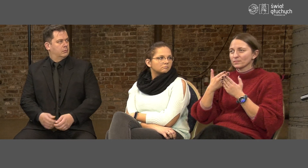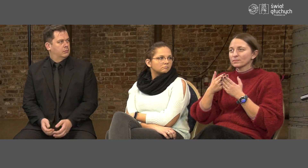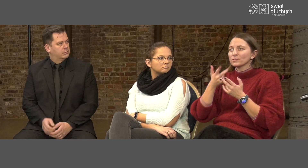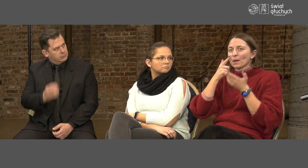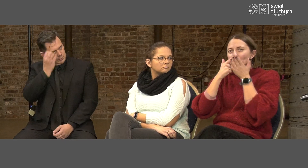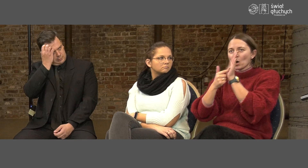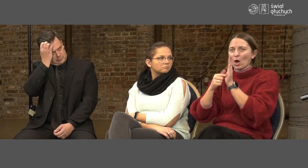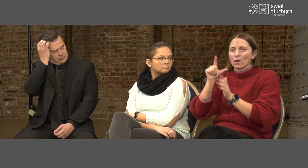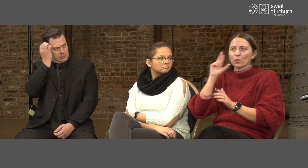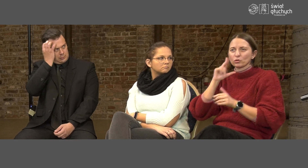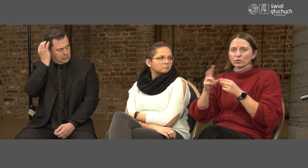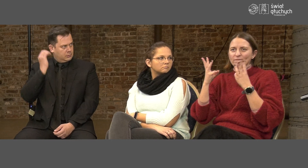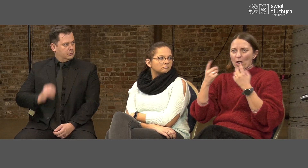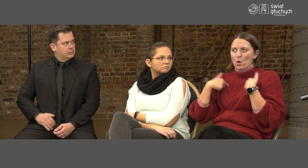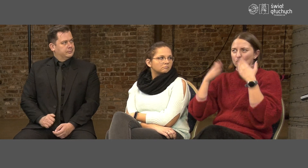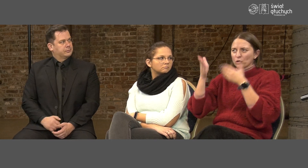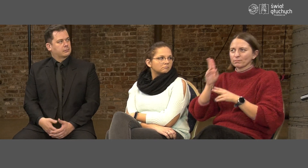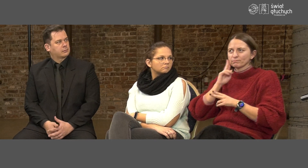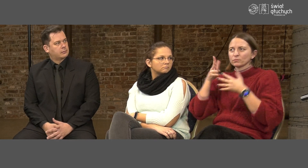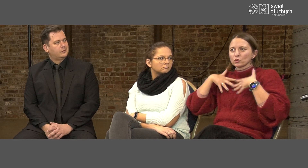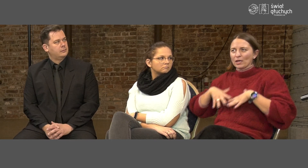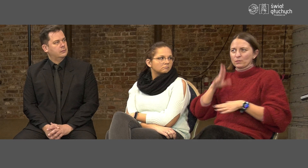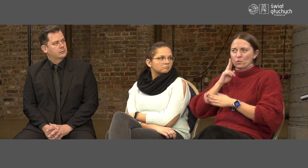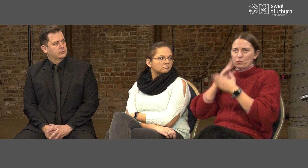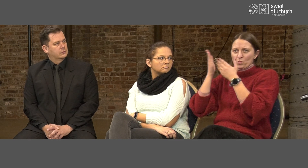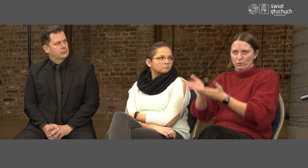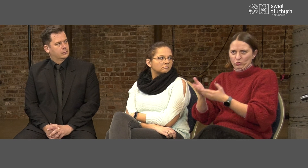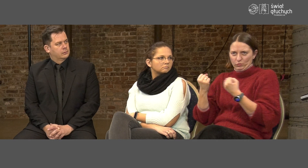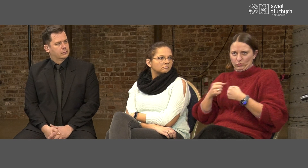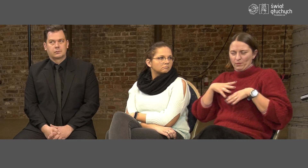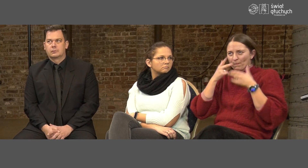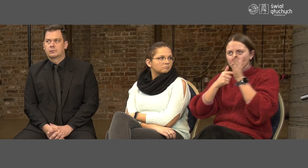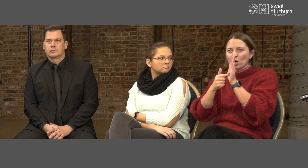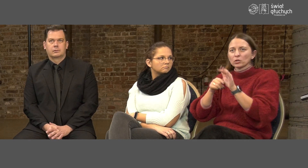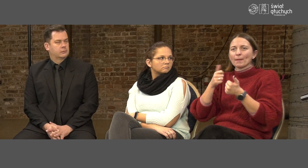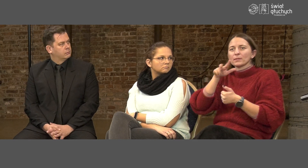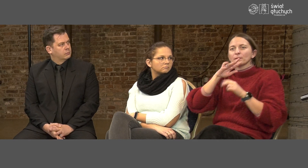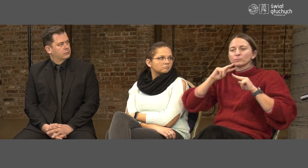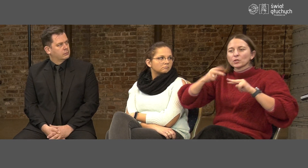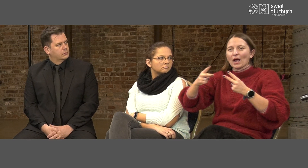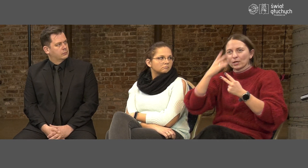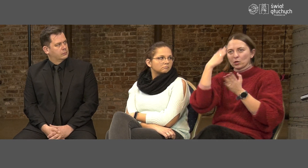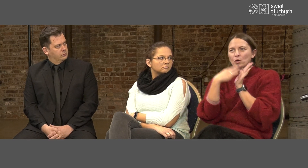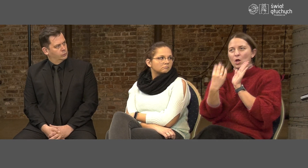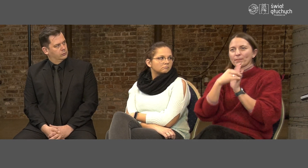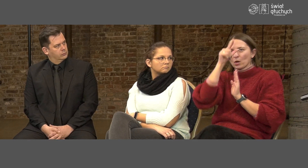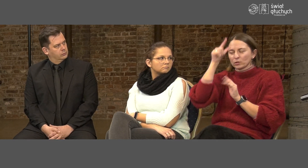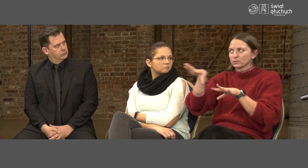Because it shows that the person is important, that it’s about the deaf person’s identity. To show it, communicate it, and set an example for others,